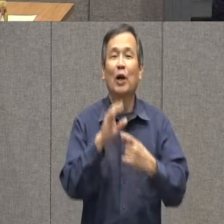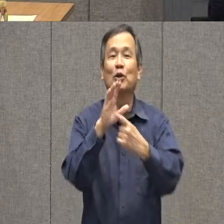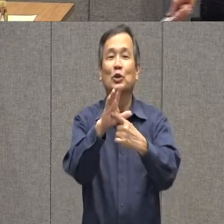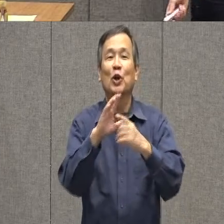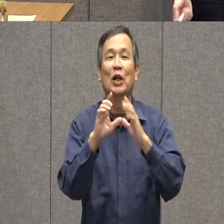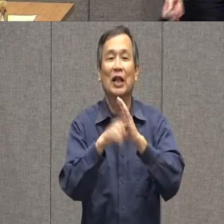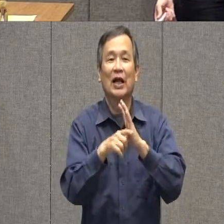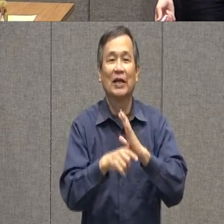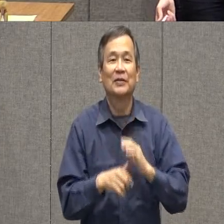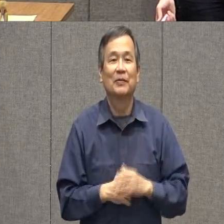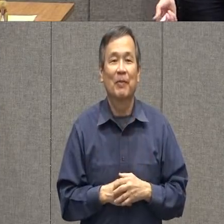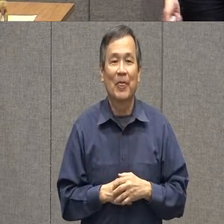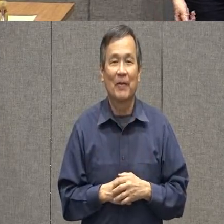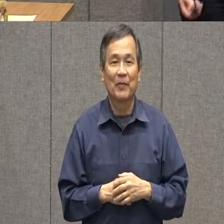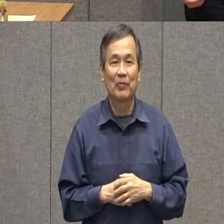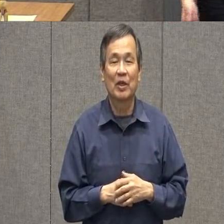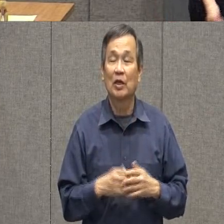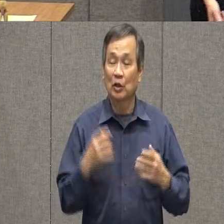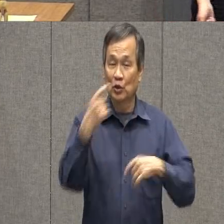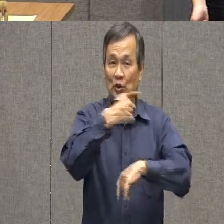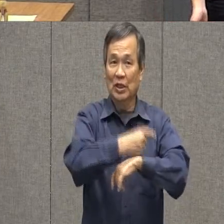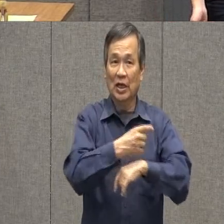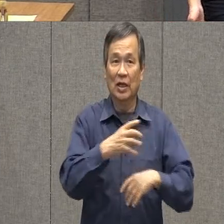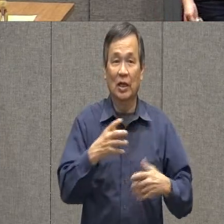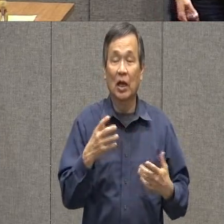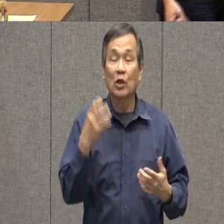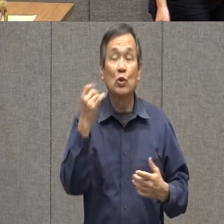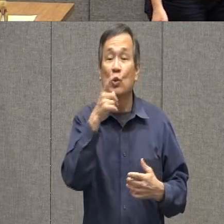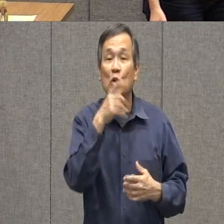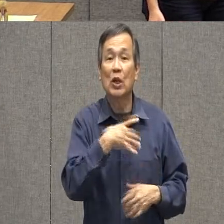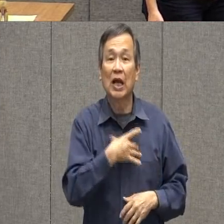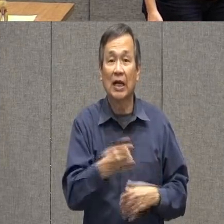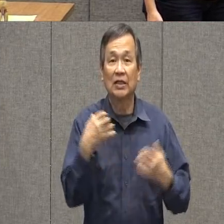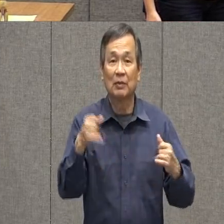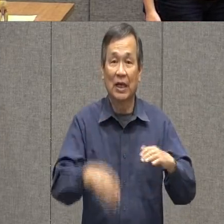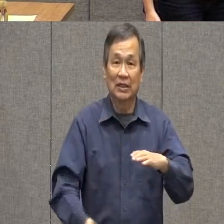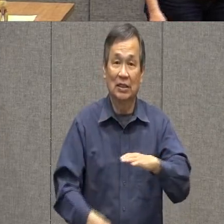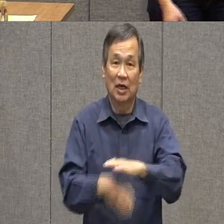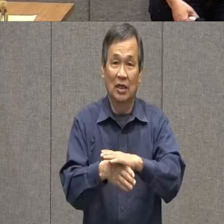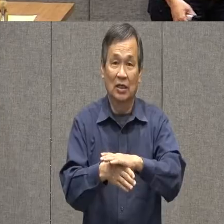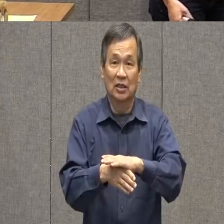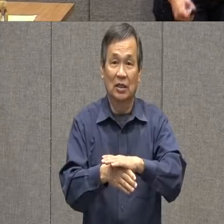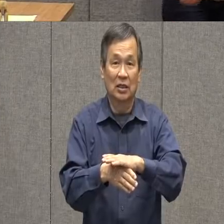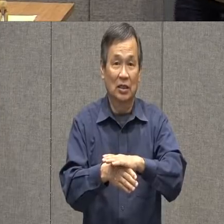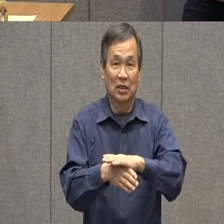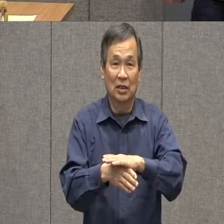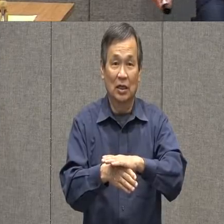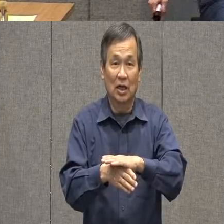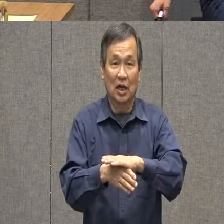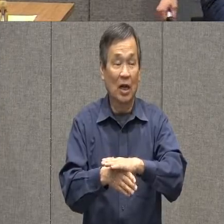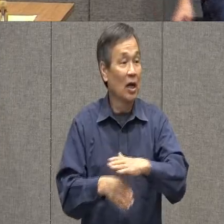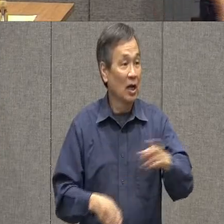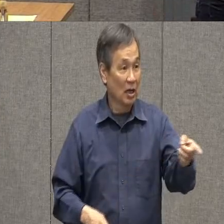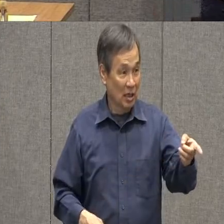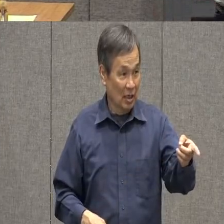What if Ms. Ley wanted to play soccer? What might a pose be? Oh, there it is! Kicking that ball straight through.